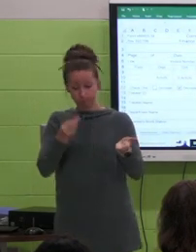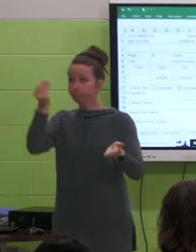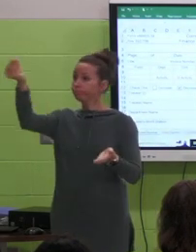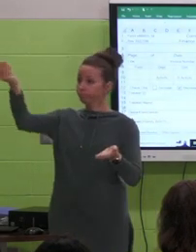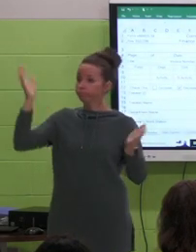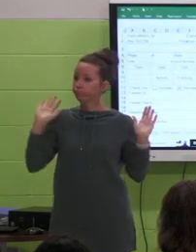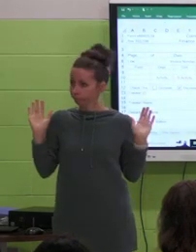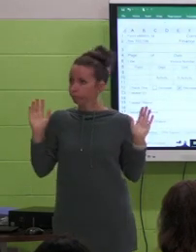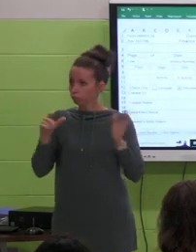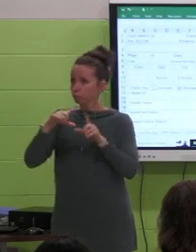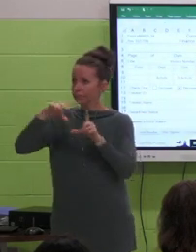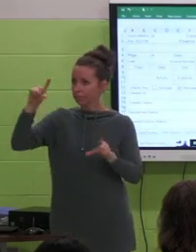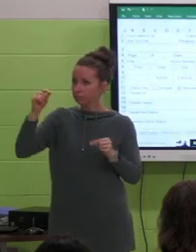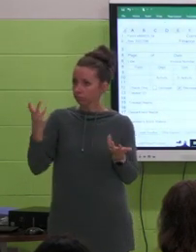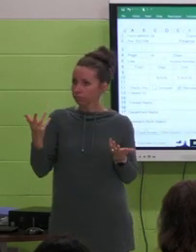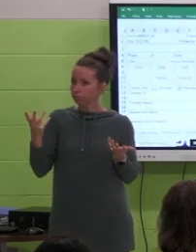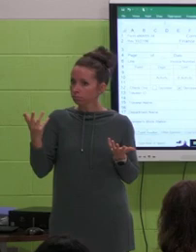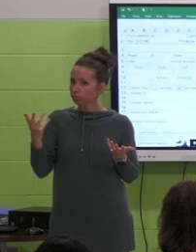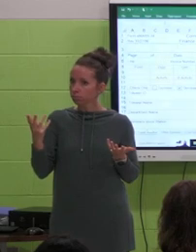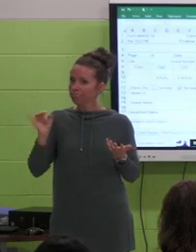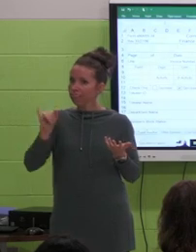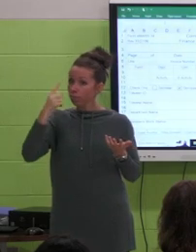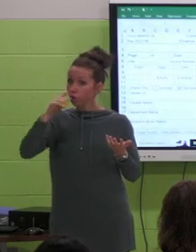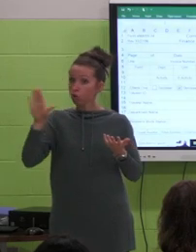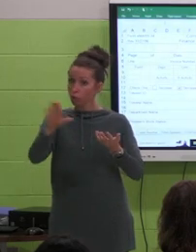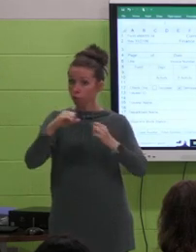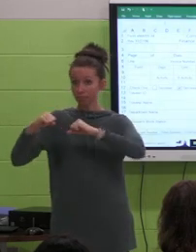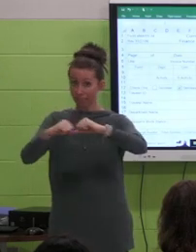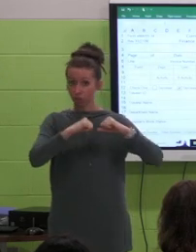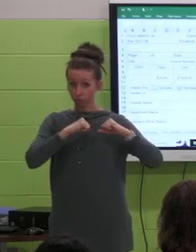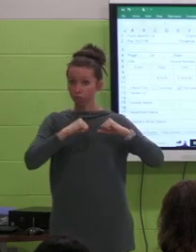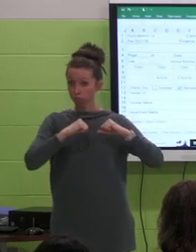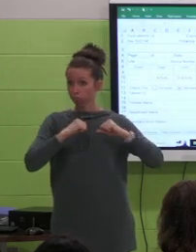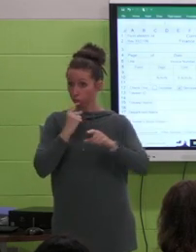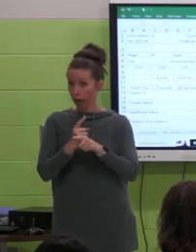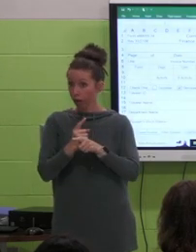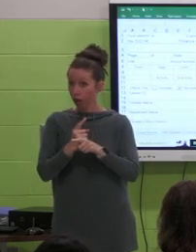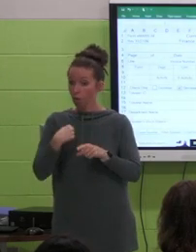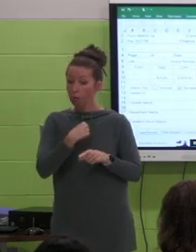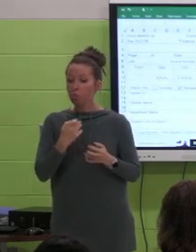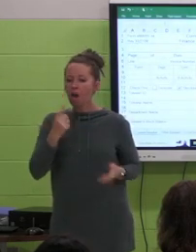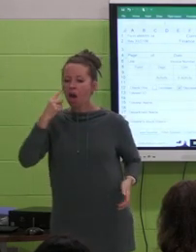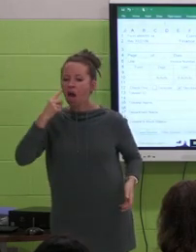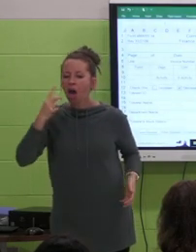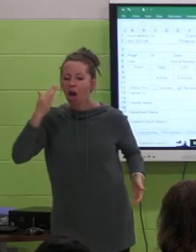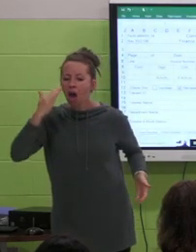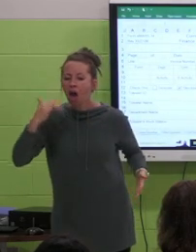about is for everybody in this room's protection not that we want to know what you're doing but